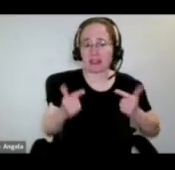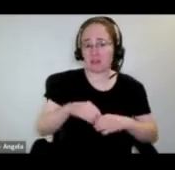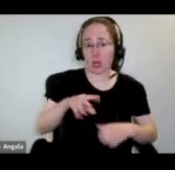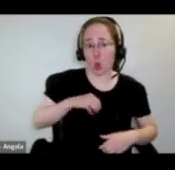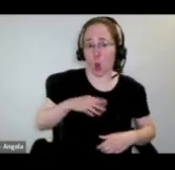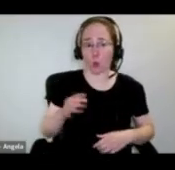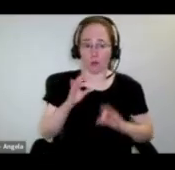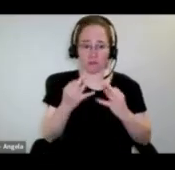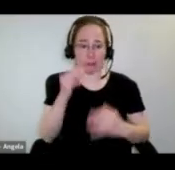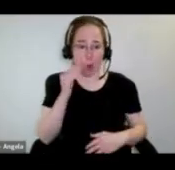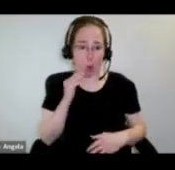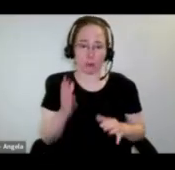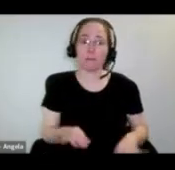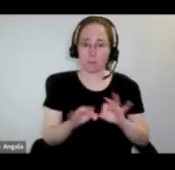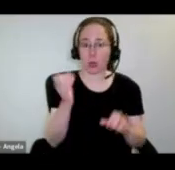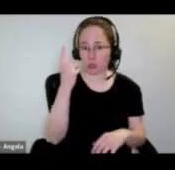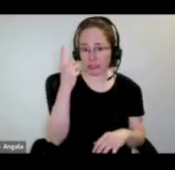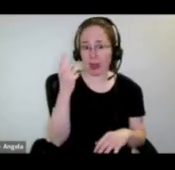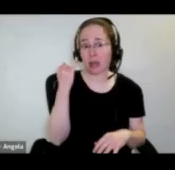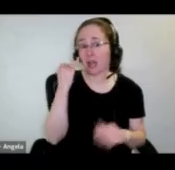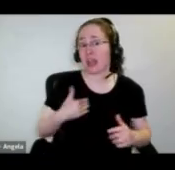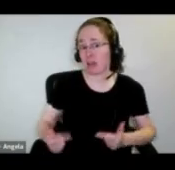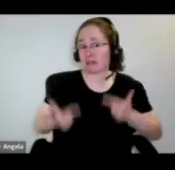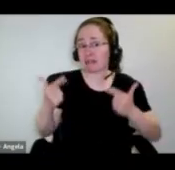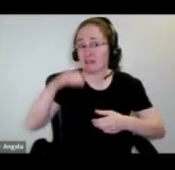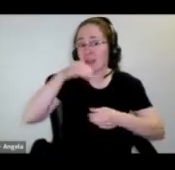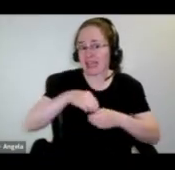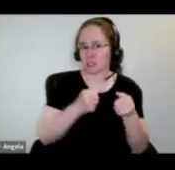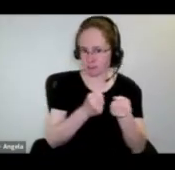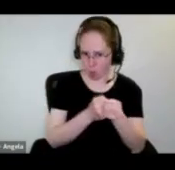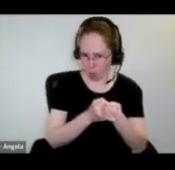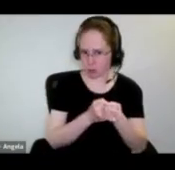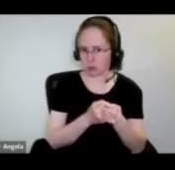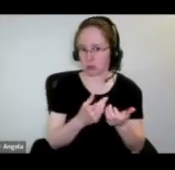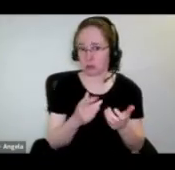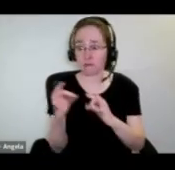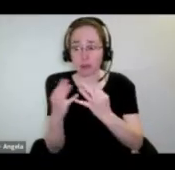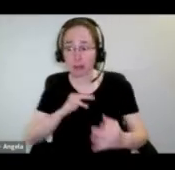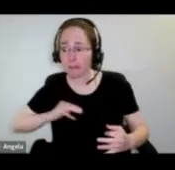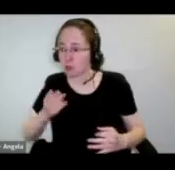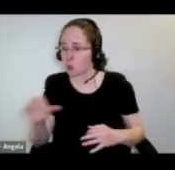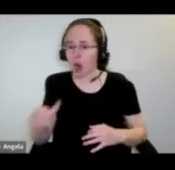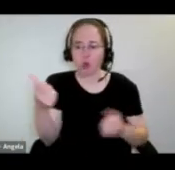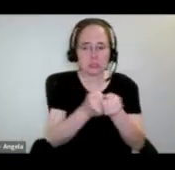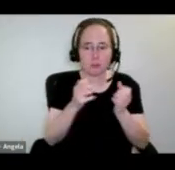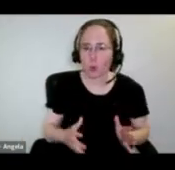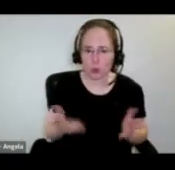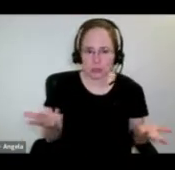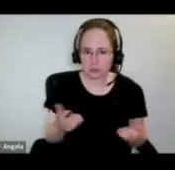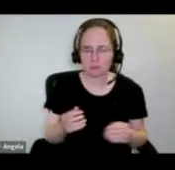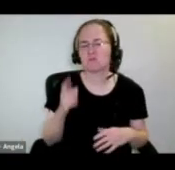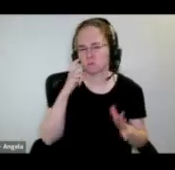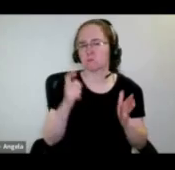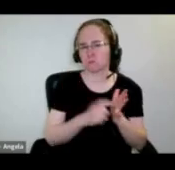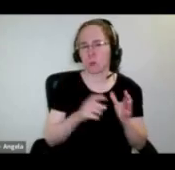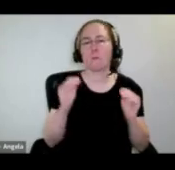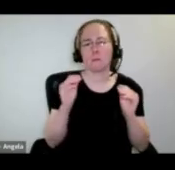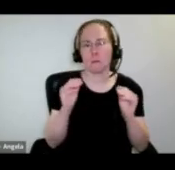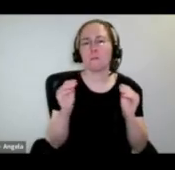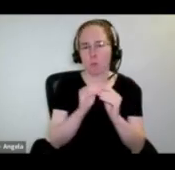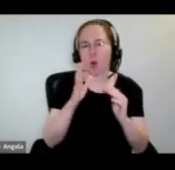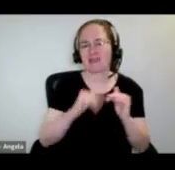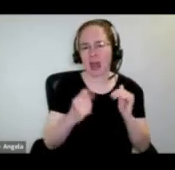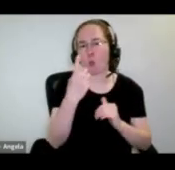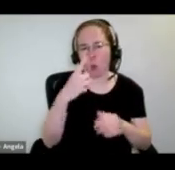Lindsay: When we look a little bit more closely at those who live in their own or family home, it's important to understand if they have live-in support with them through family members or other types of supporters.